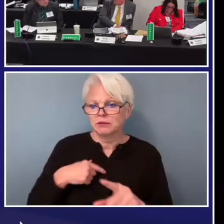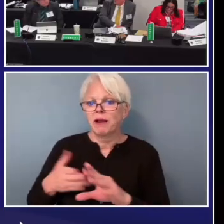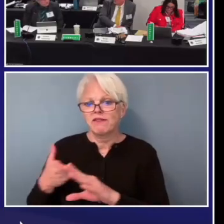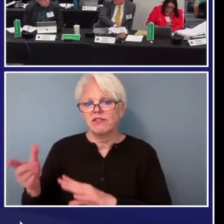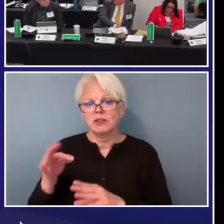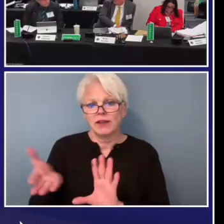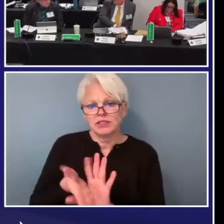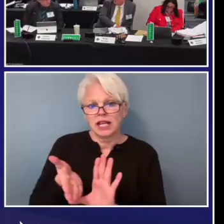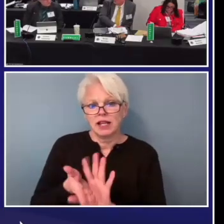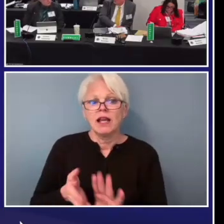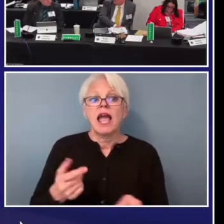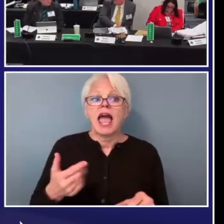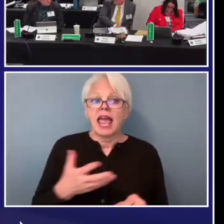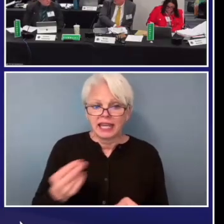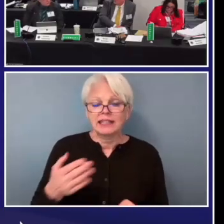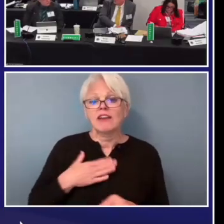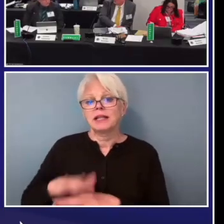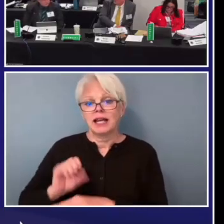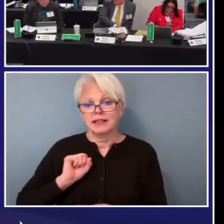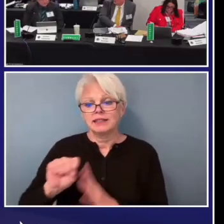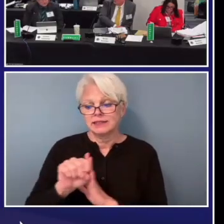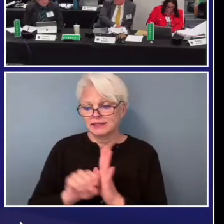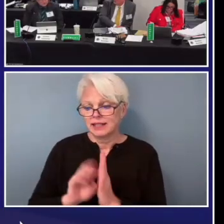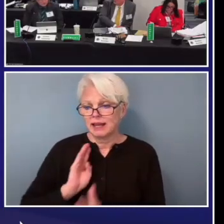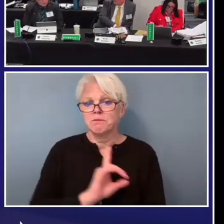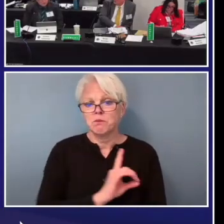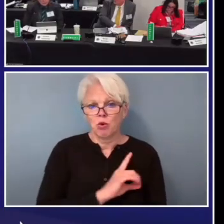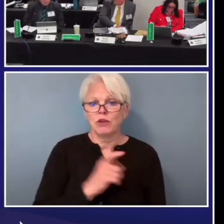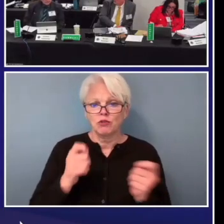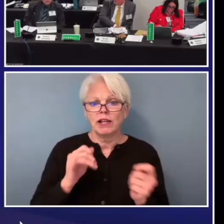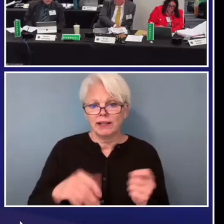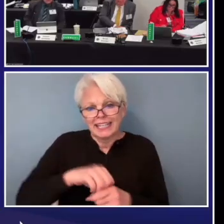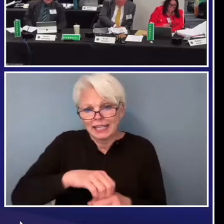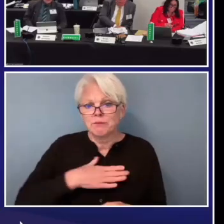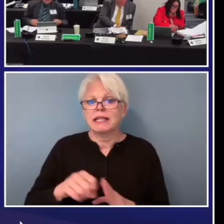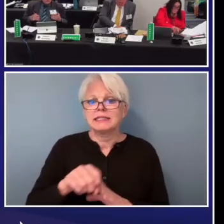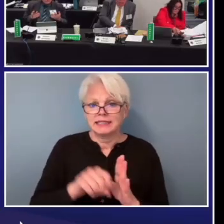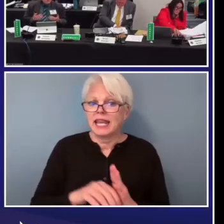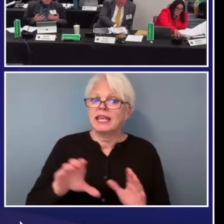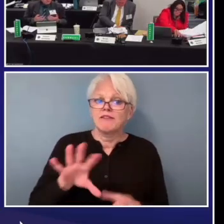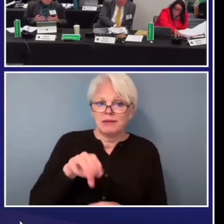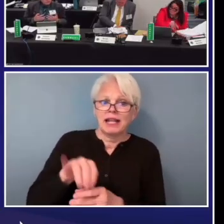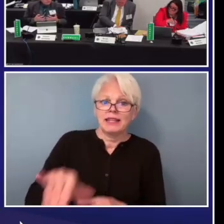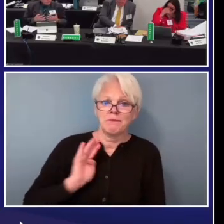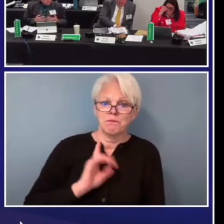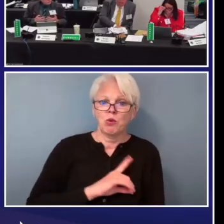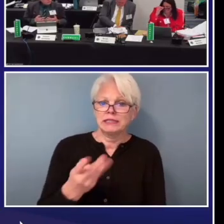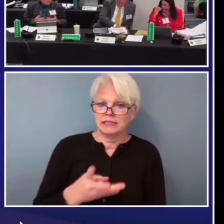that regulates that practice in my state a number of times. And so I know these issues are quite complex.